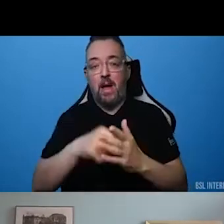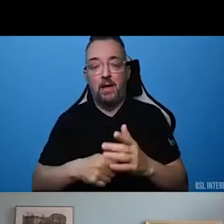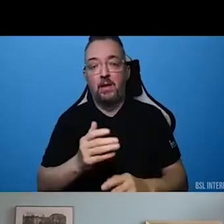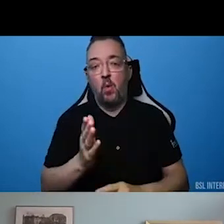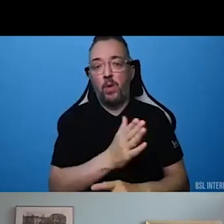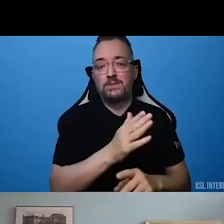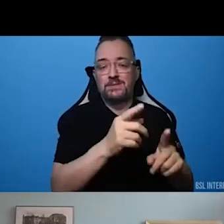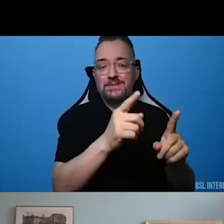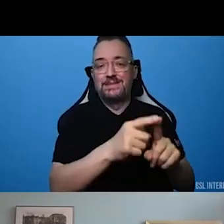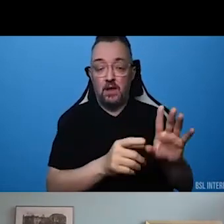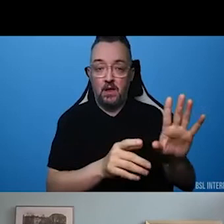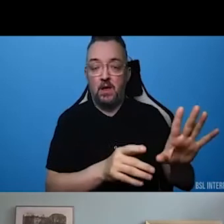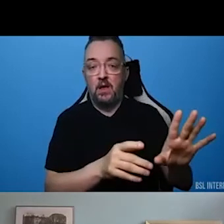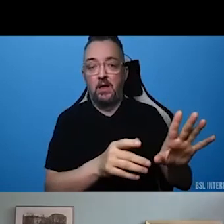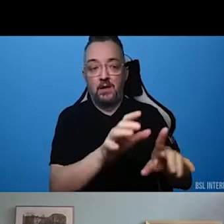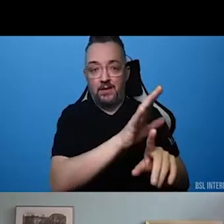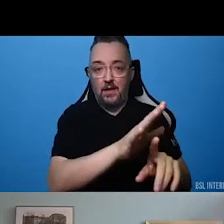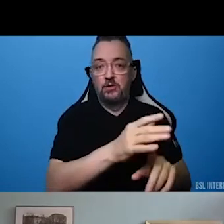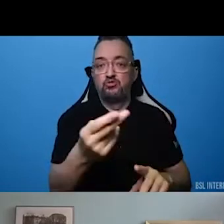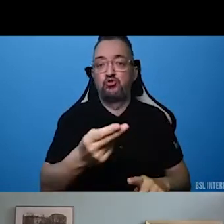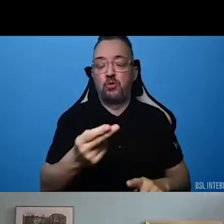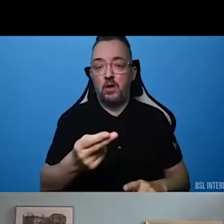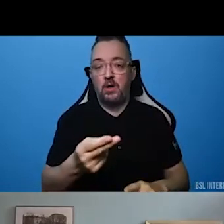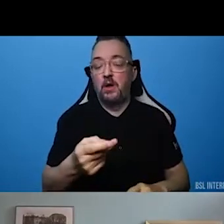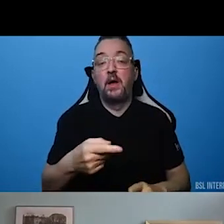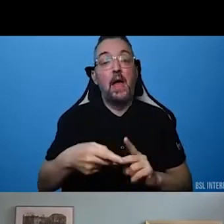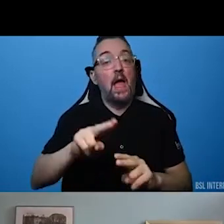if the politicians couldn't be persuaded then a consumer awareness campaign